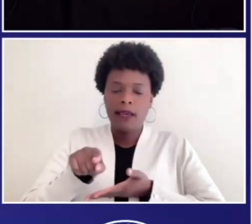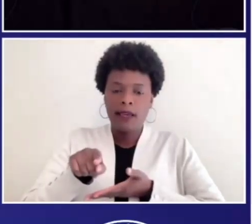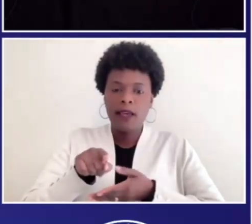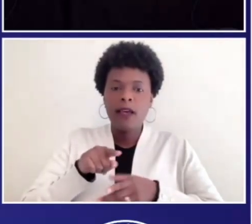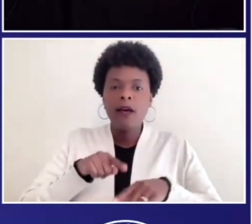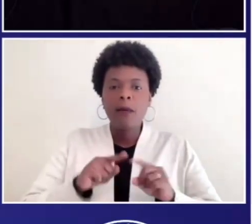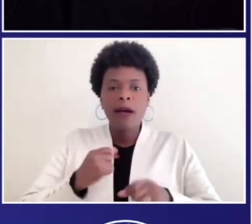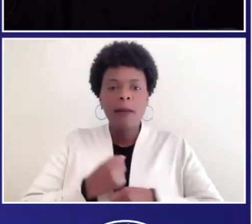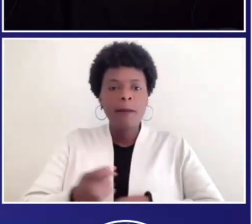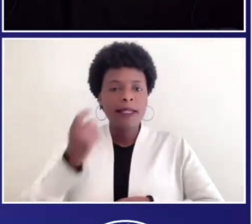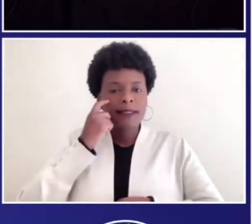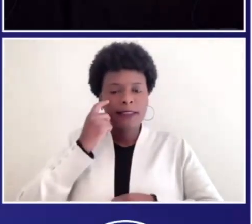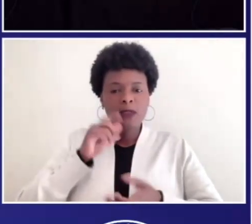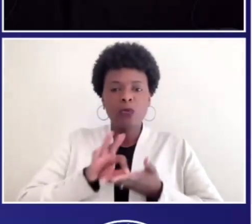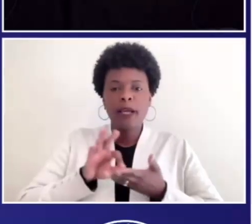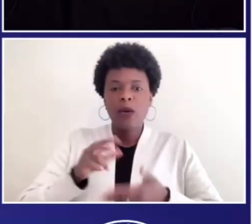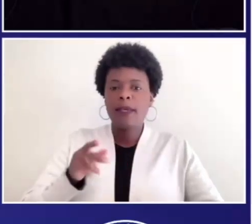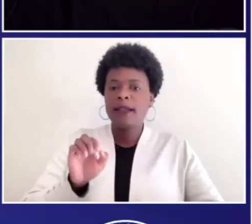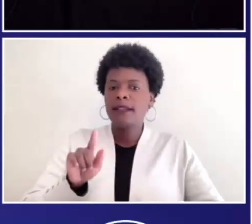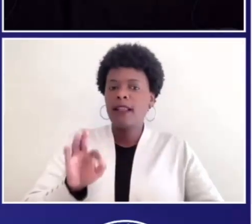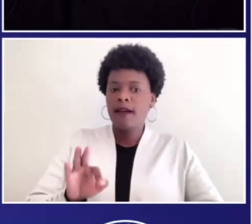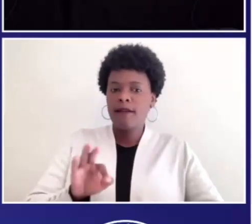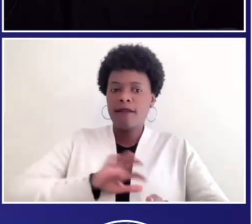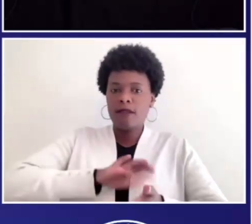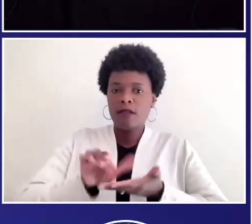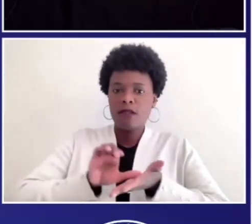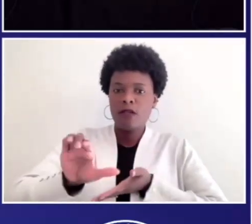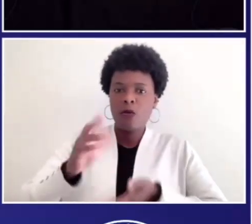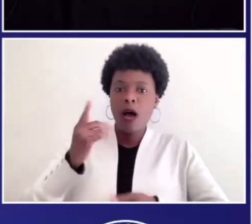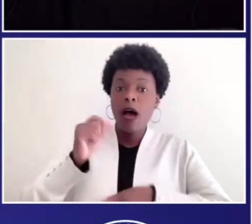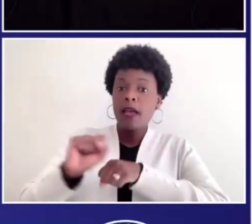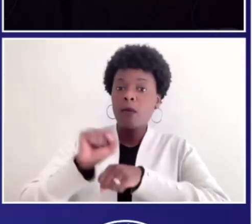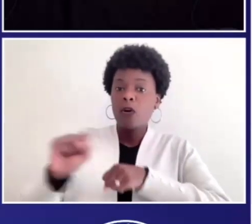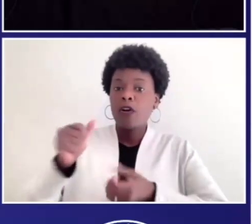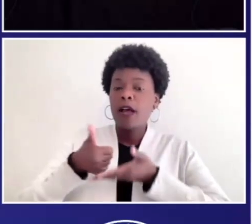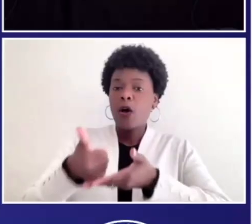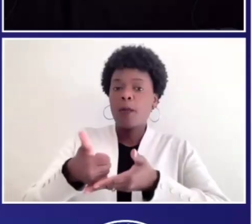sum months forward because the employer helping for PSLF has nothing to do with the